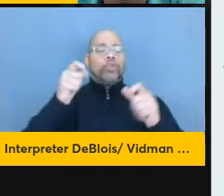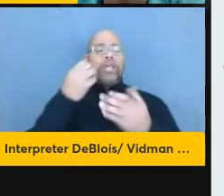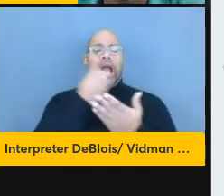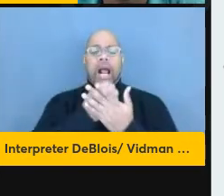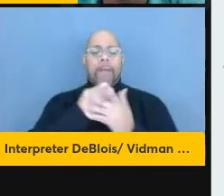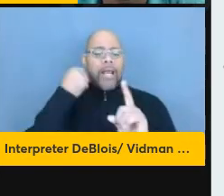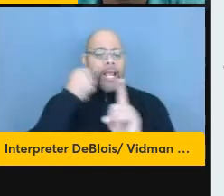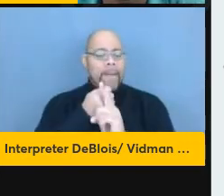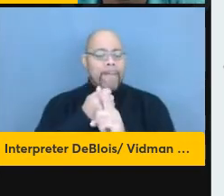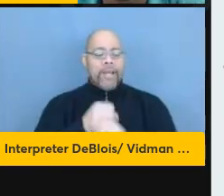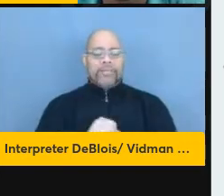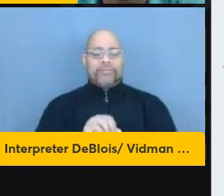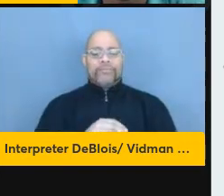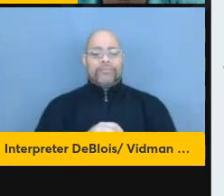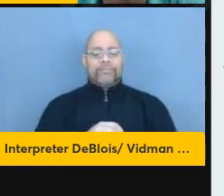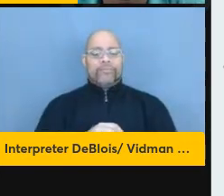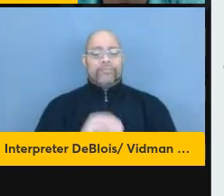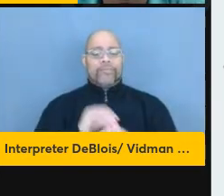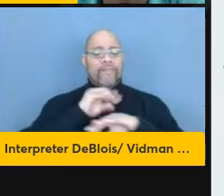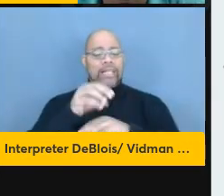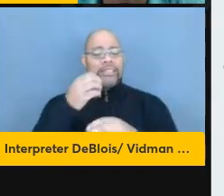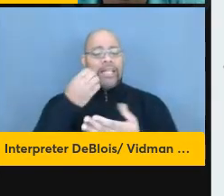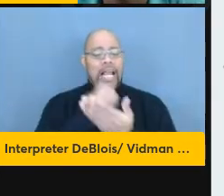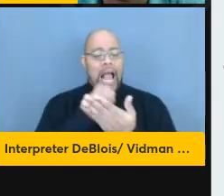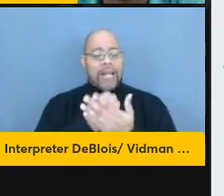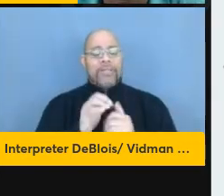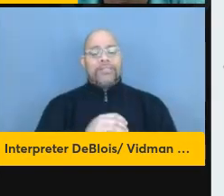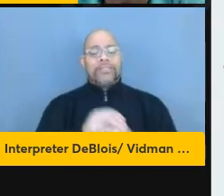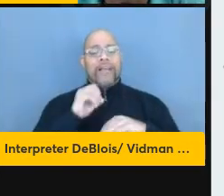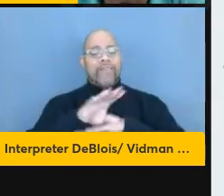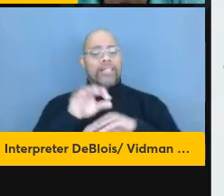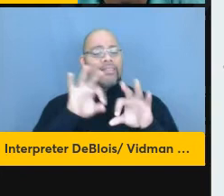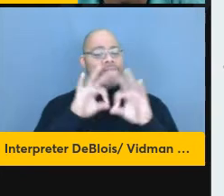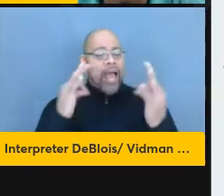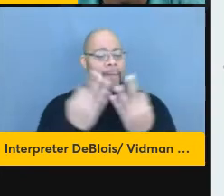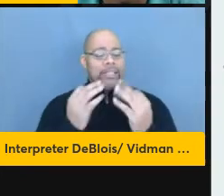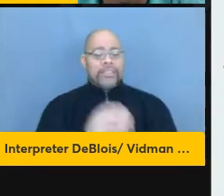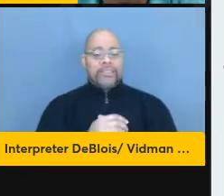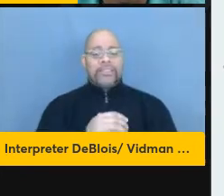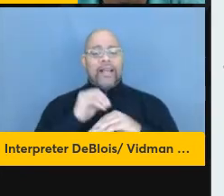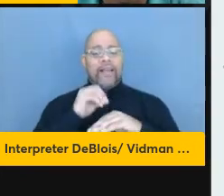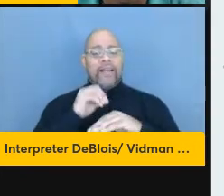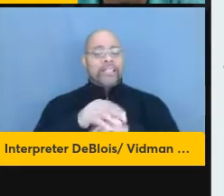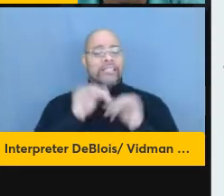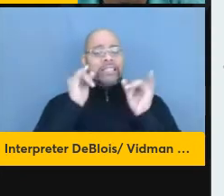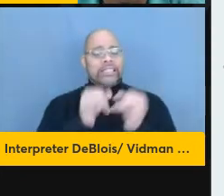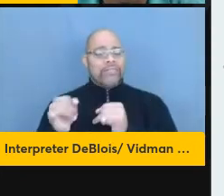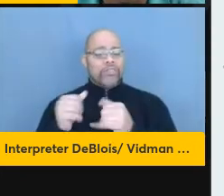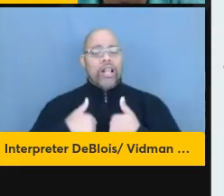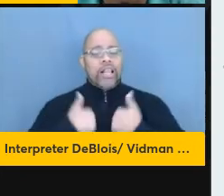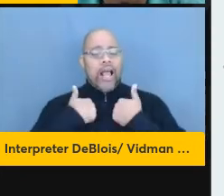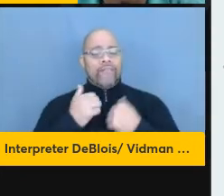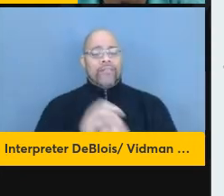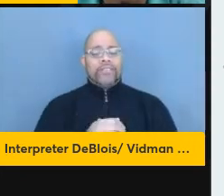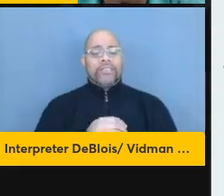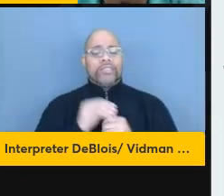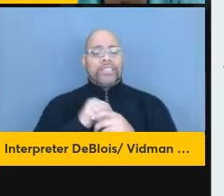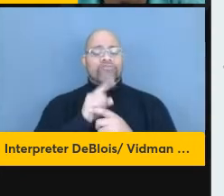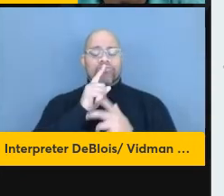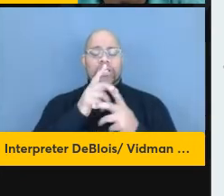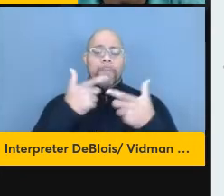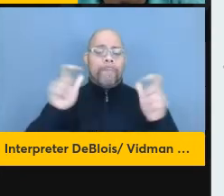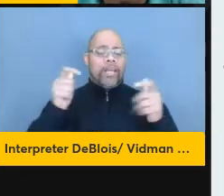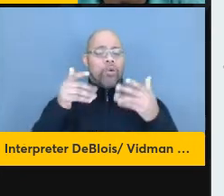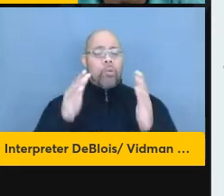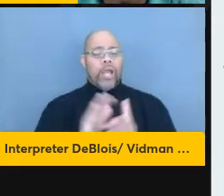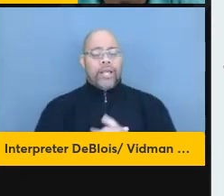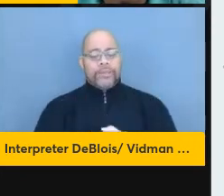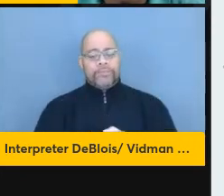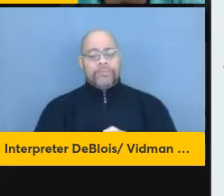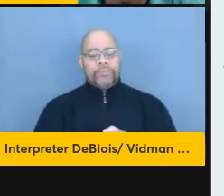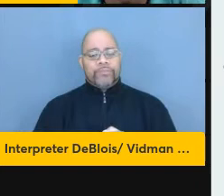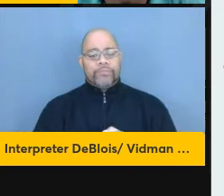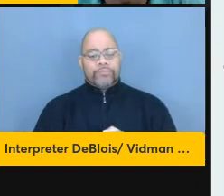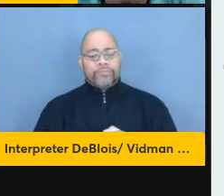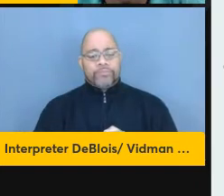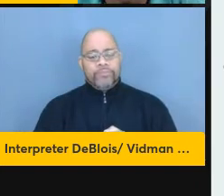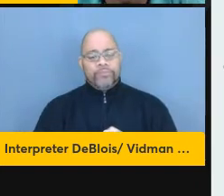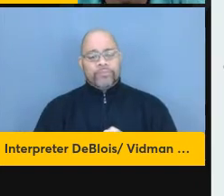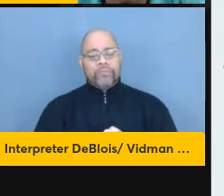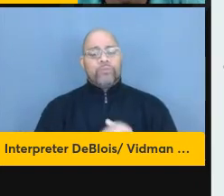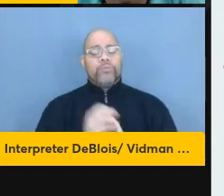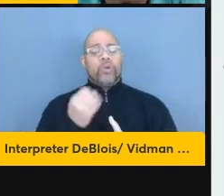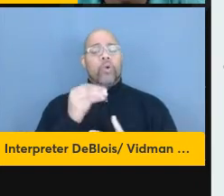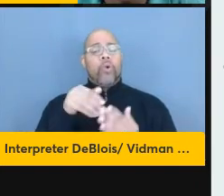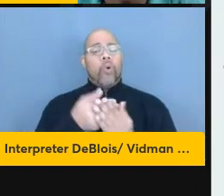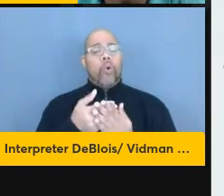affects the economies, it affects families, it affects individual lives in a profound way. And so all the interventions